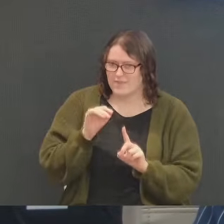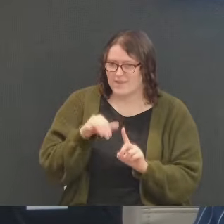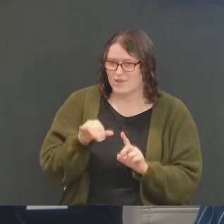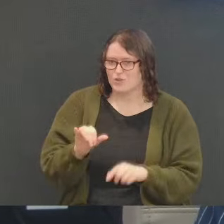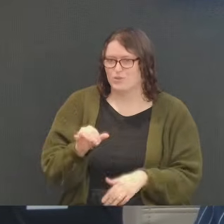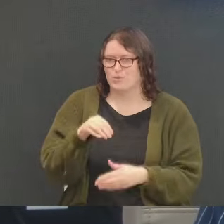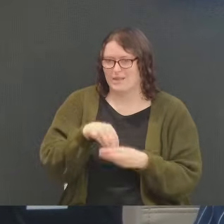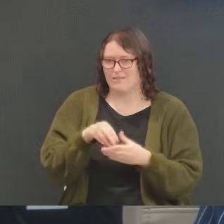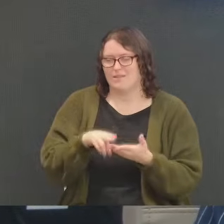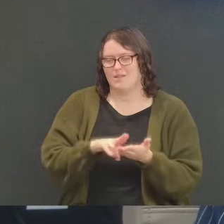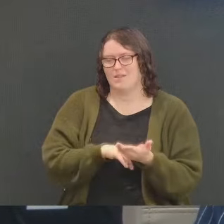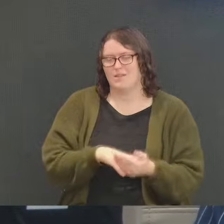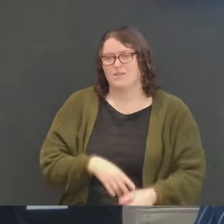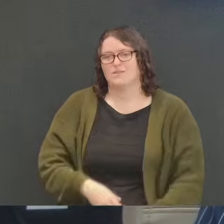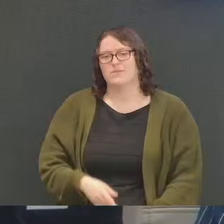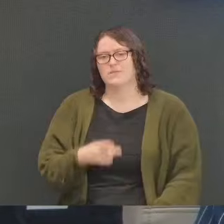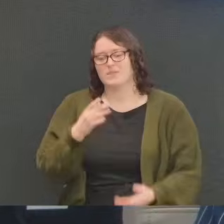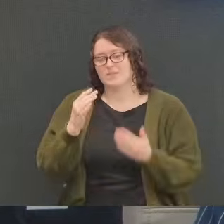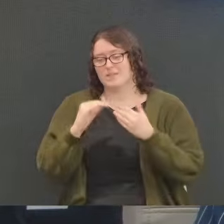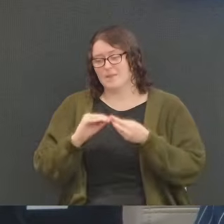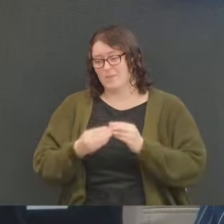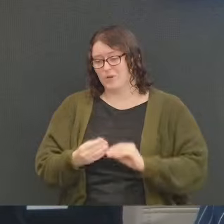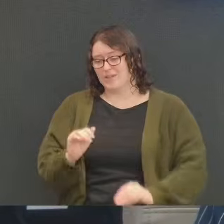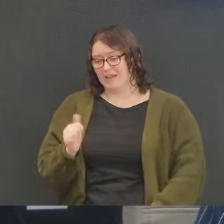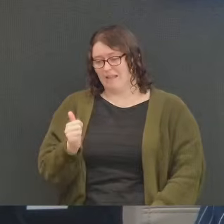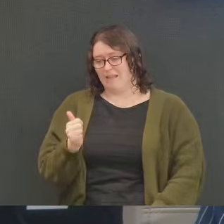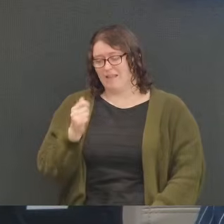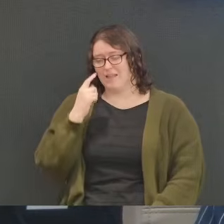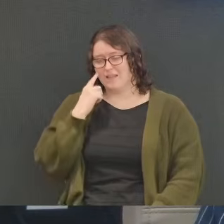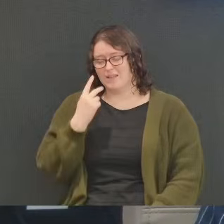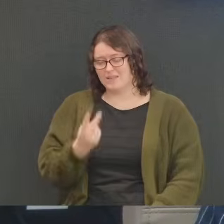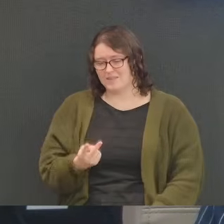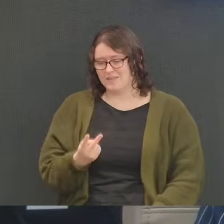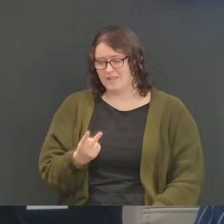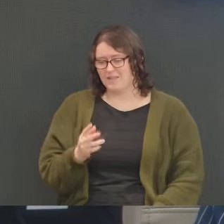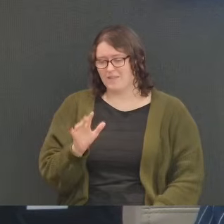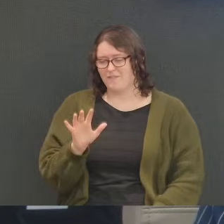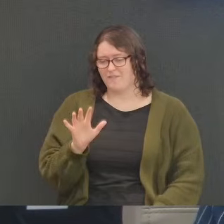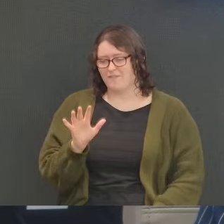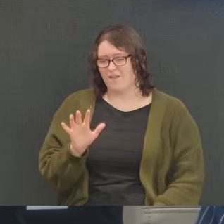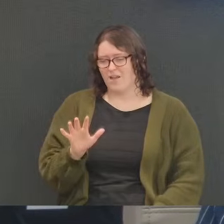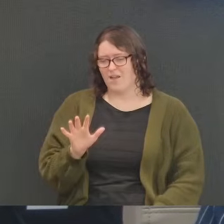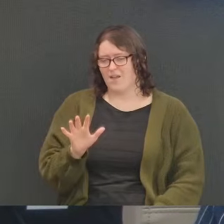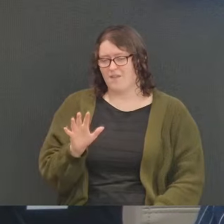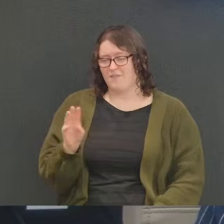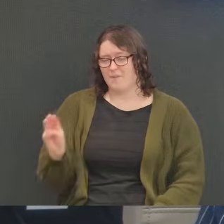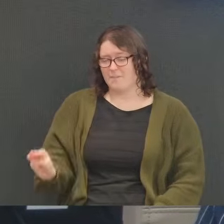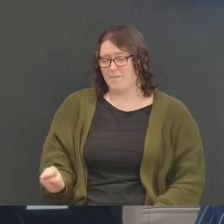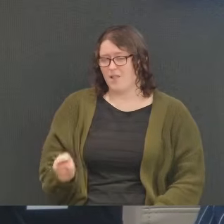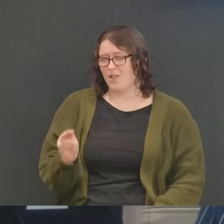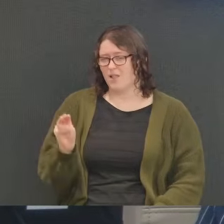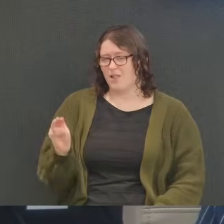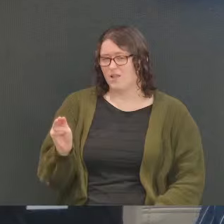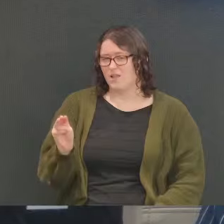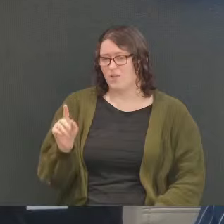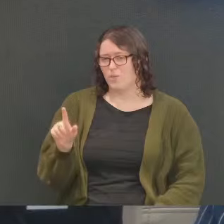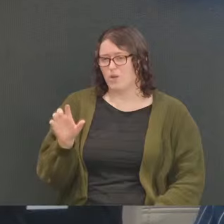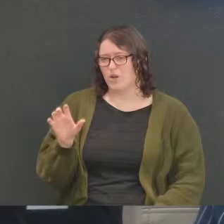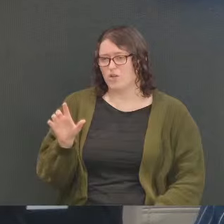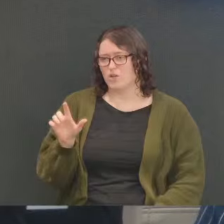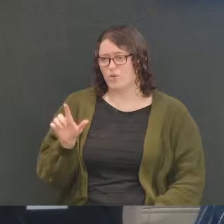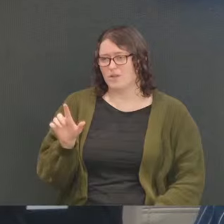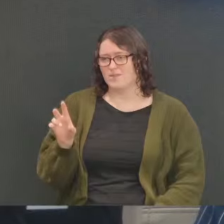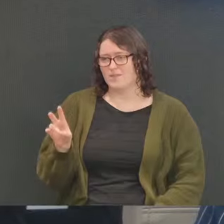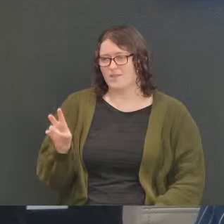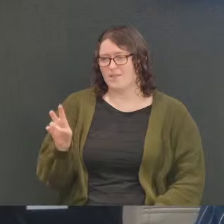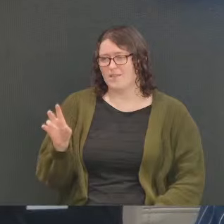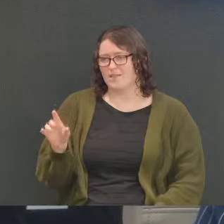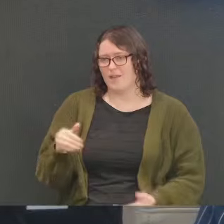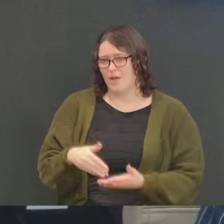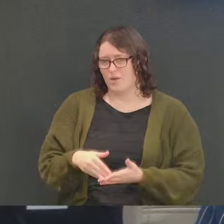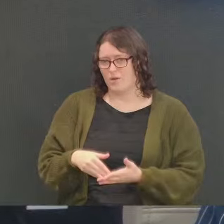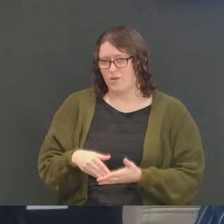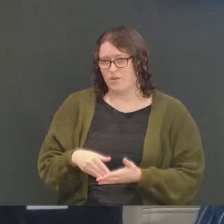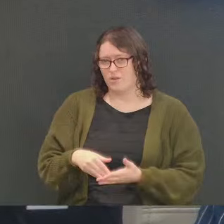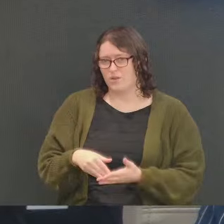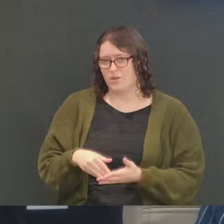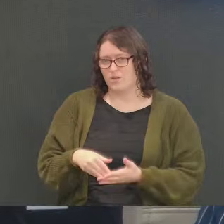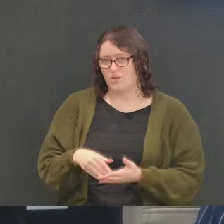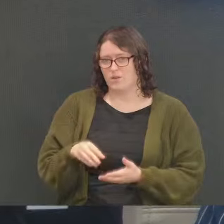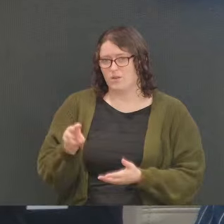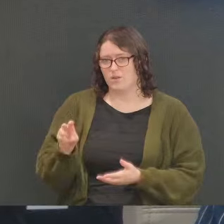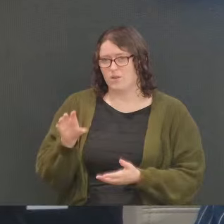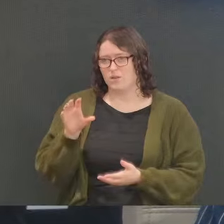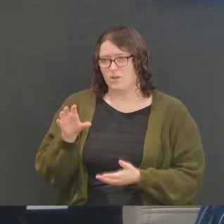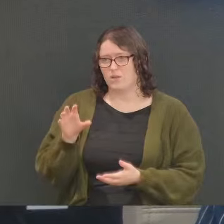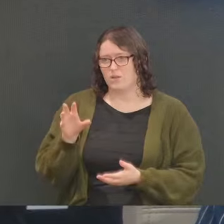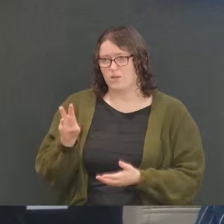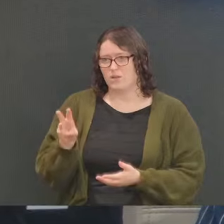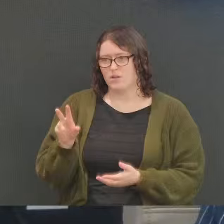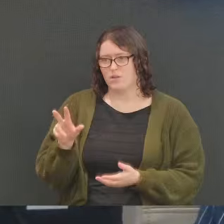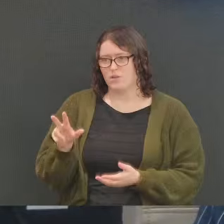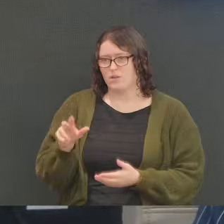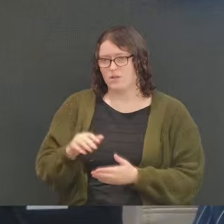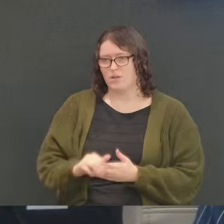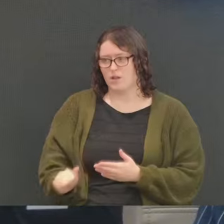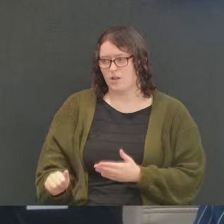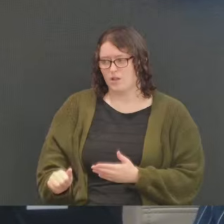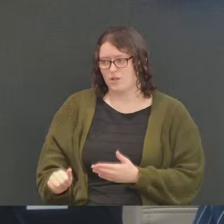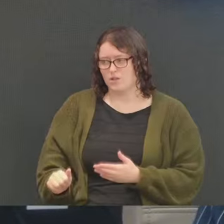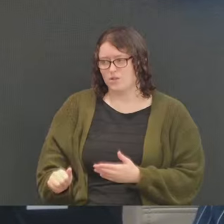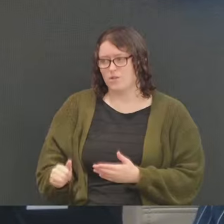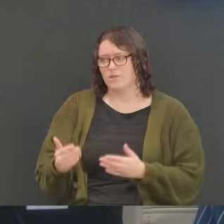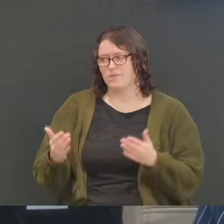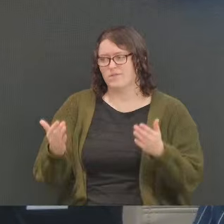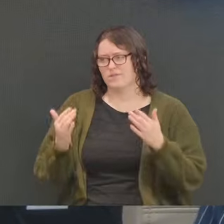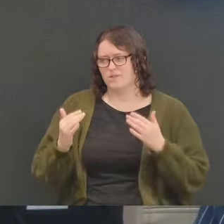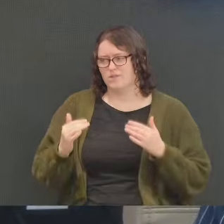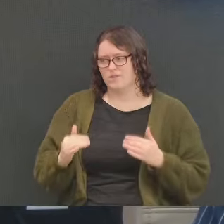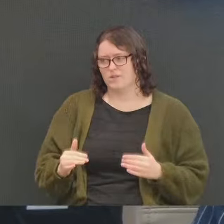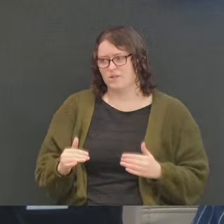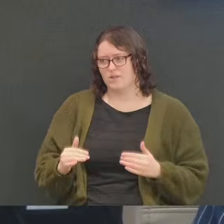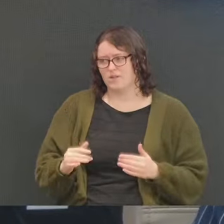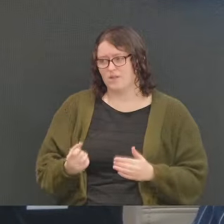I see a 10. Item number 10 is 5,127,663. But then you've got item number 11. That's